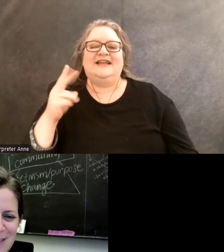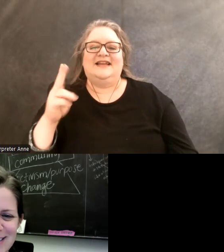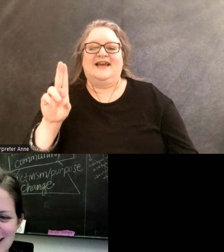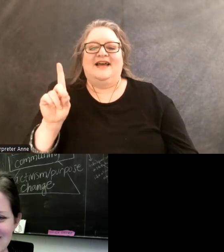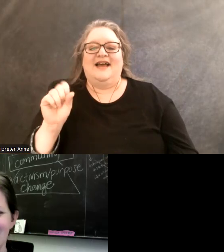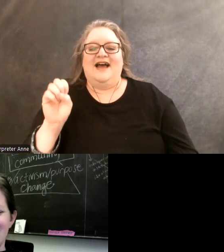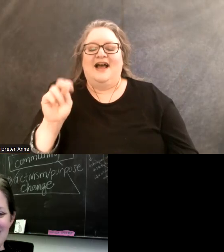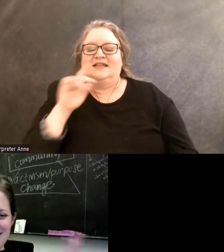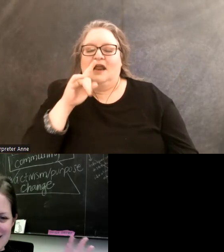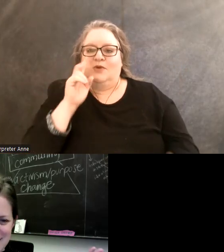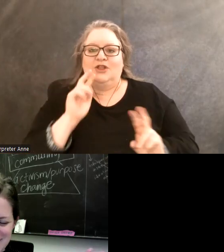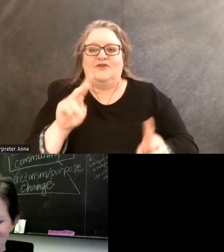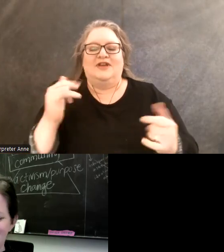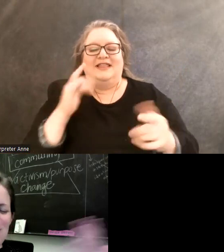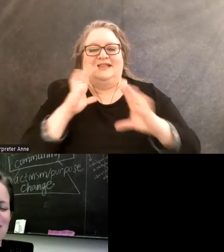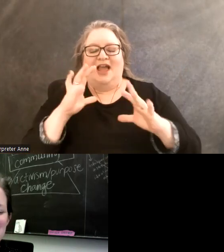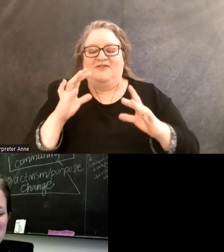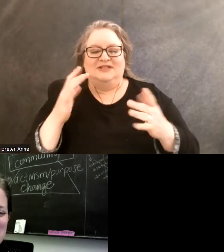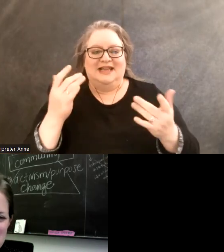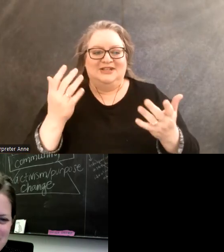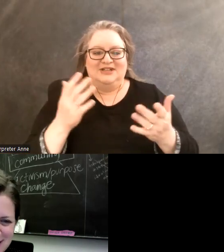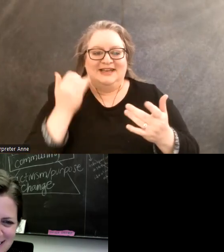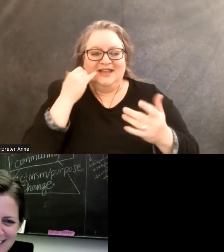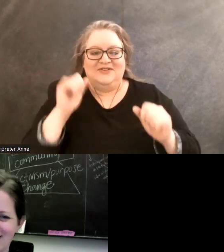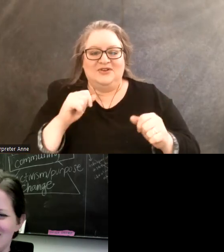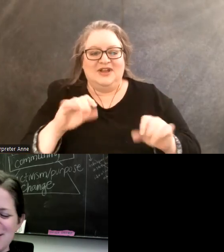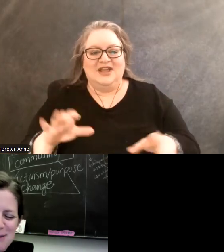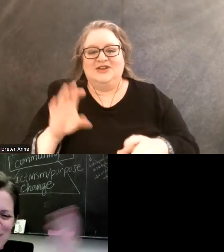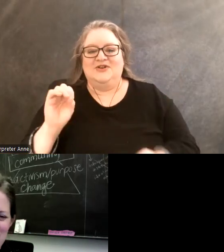conversation. If you can do emojis in the Zoom, if you want